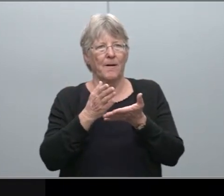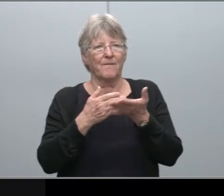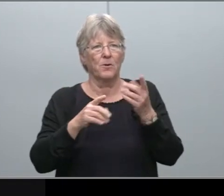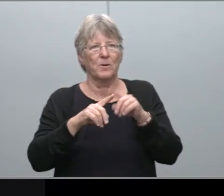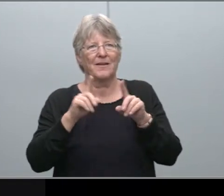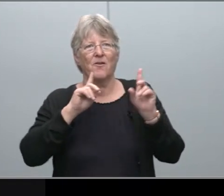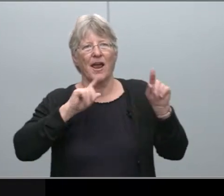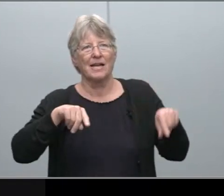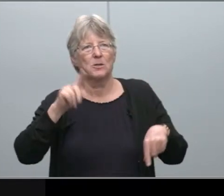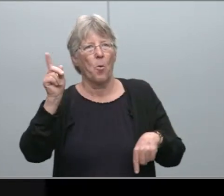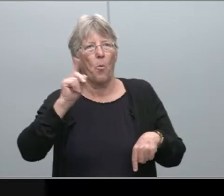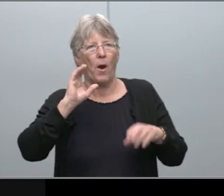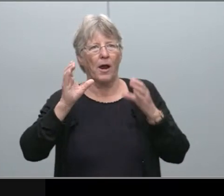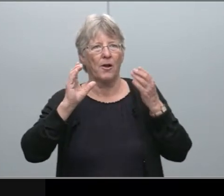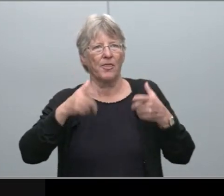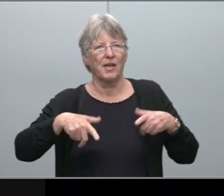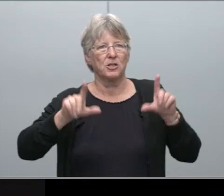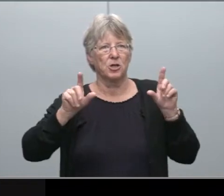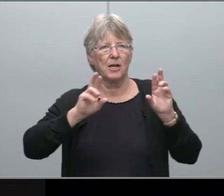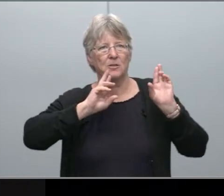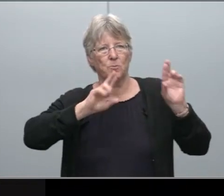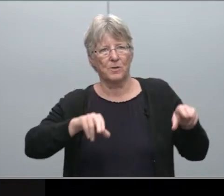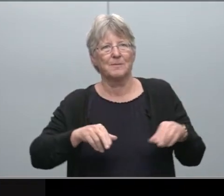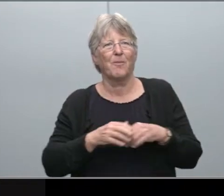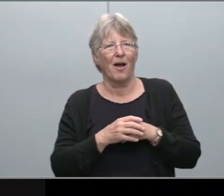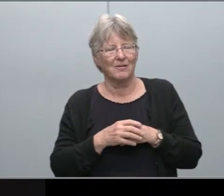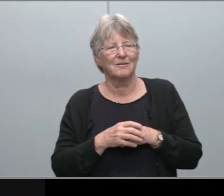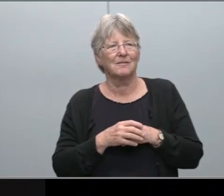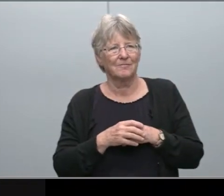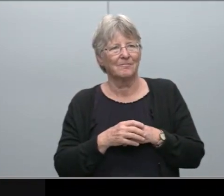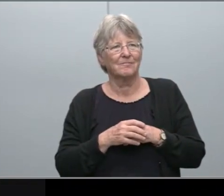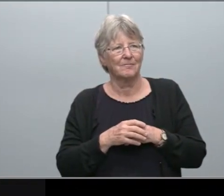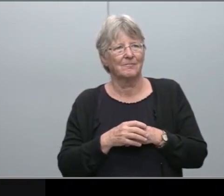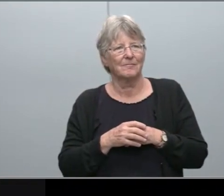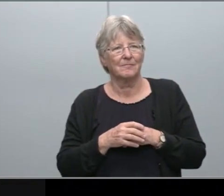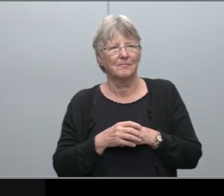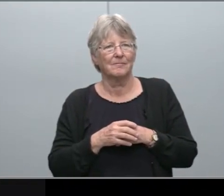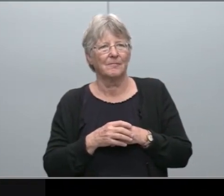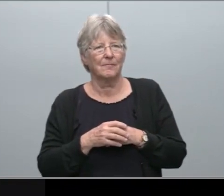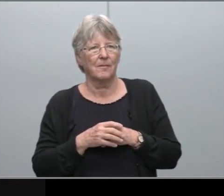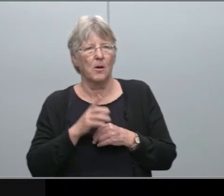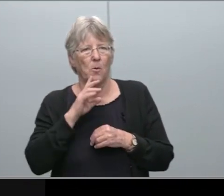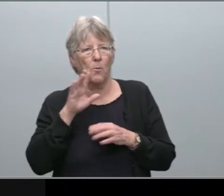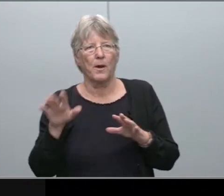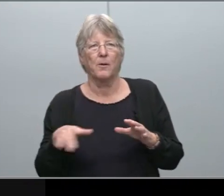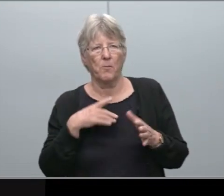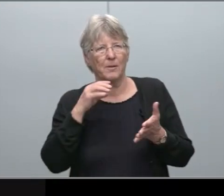But I, with all of these groups, I think that it's so important that there's a concerted effort